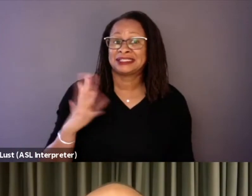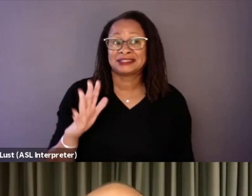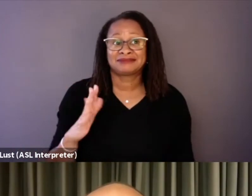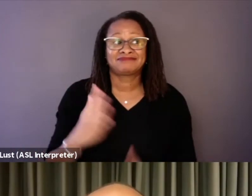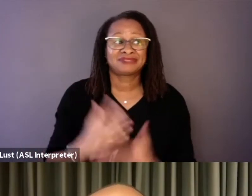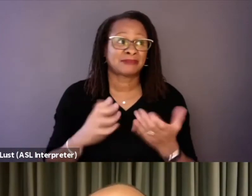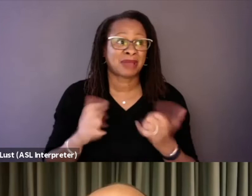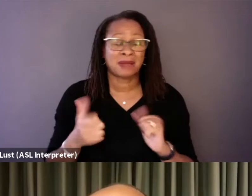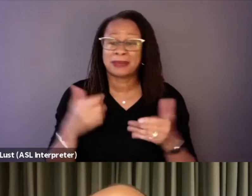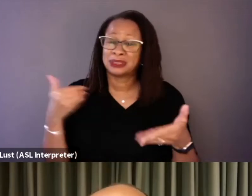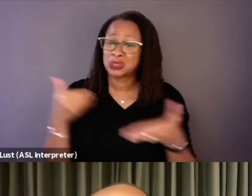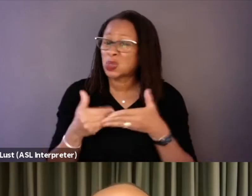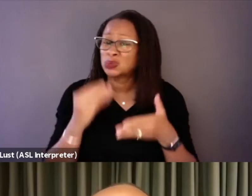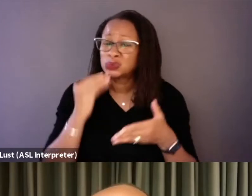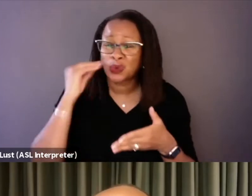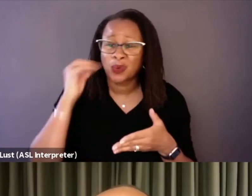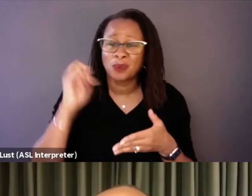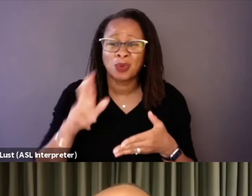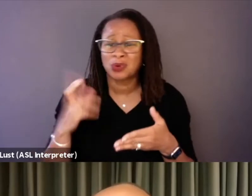close to home or something because